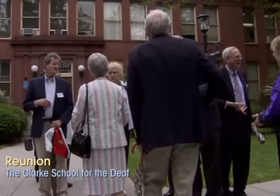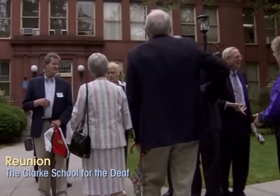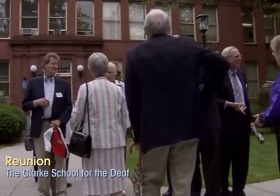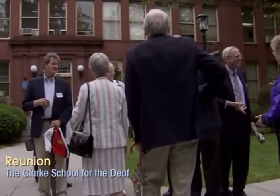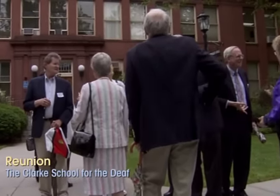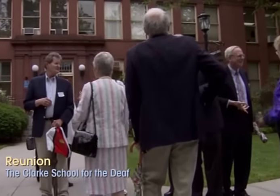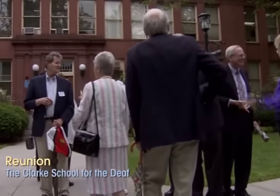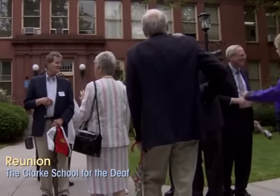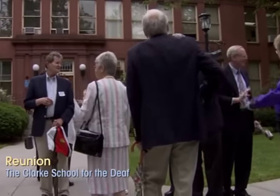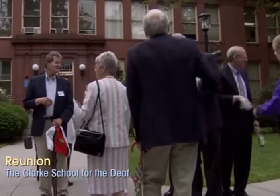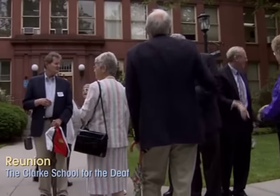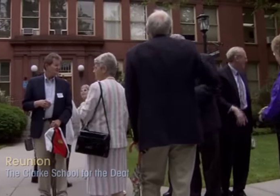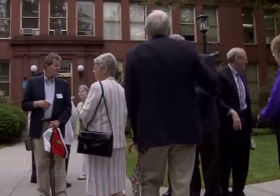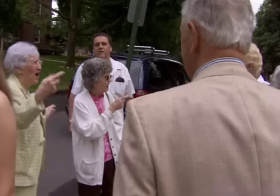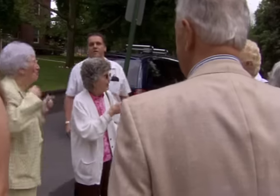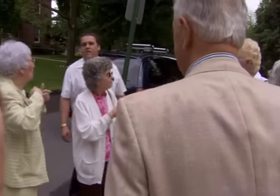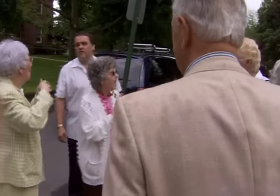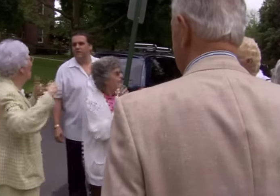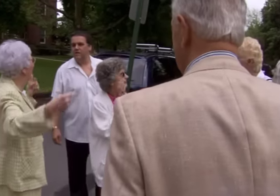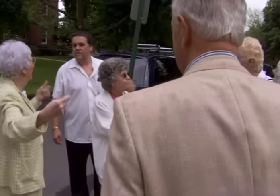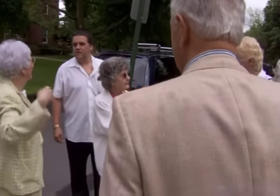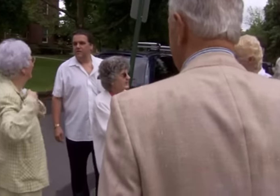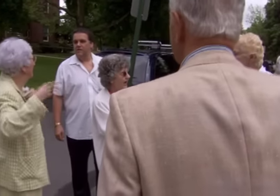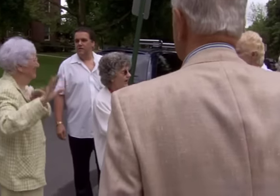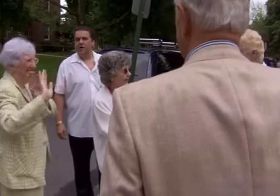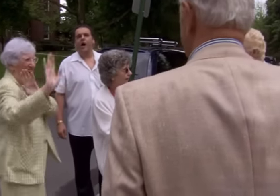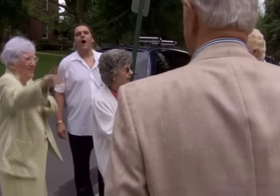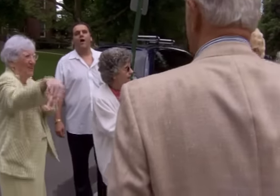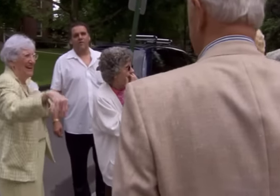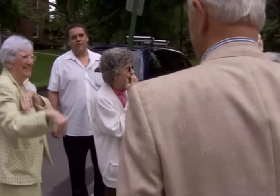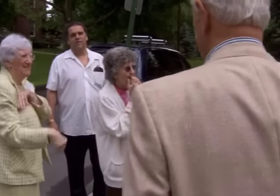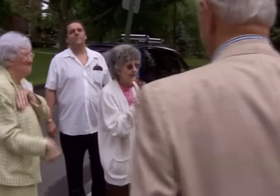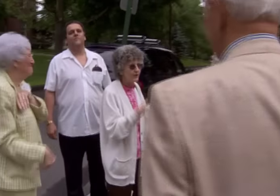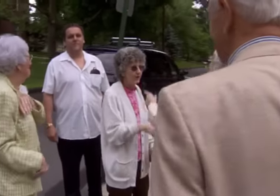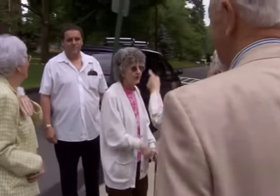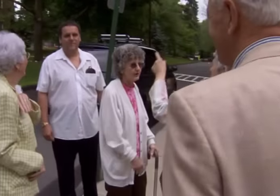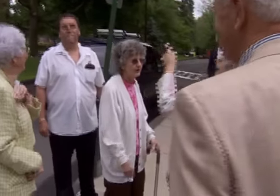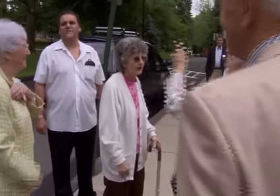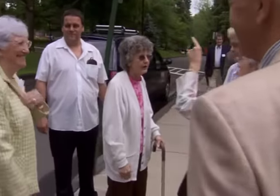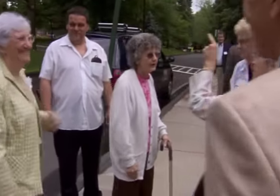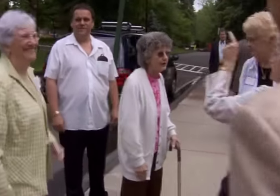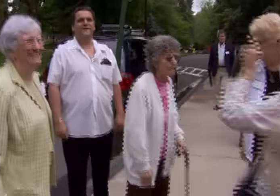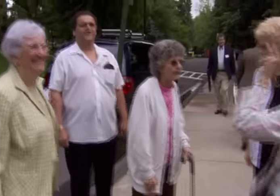35 million Americans are hard of hearing to some degree.